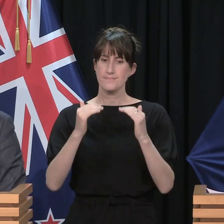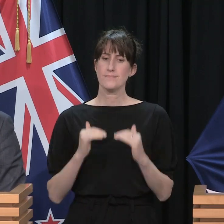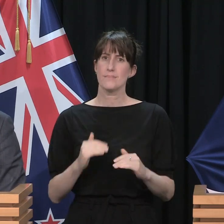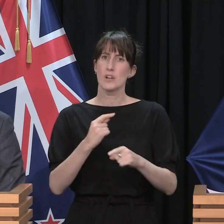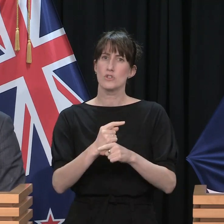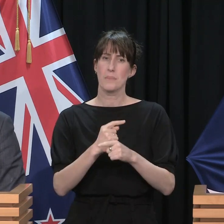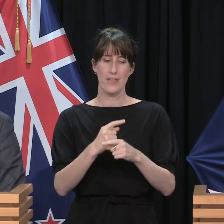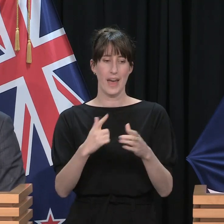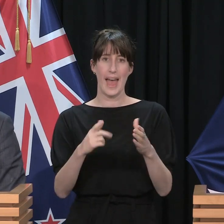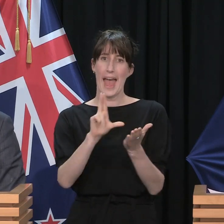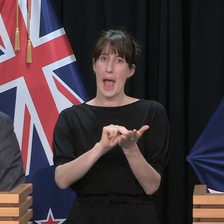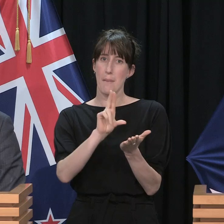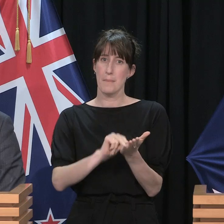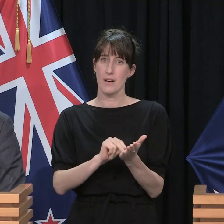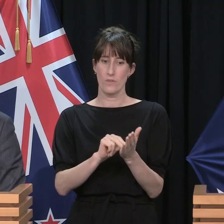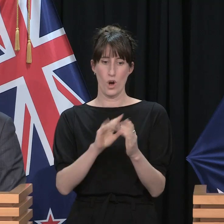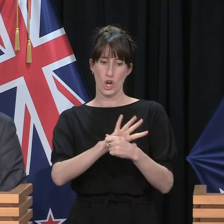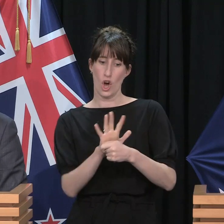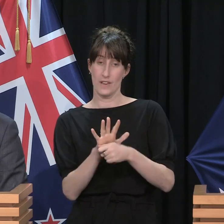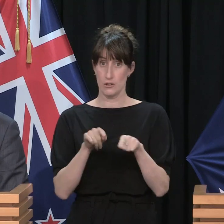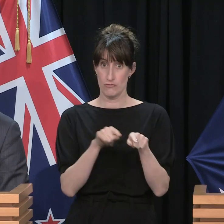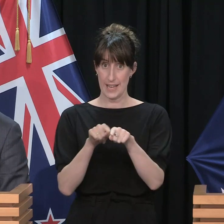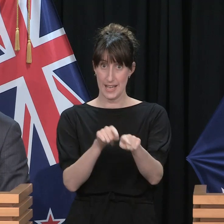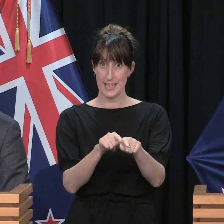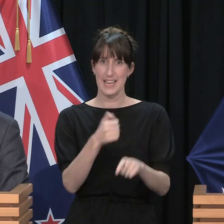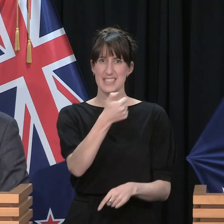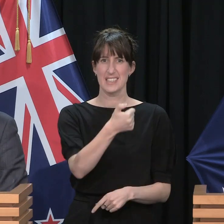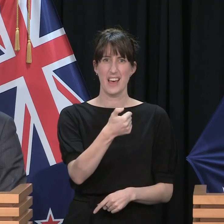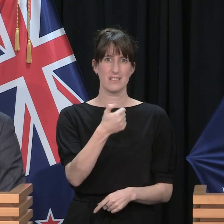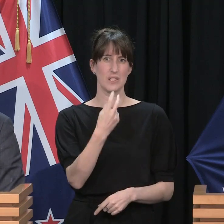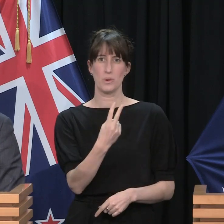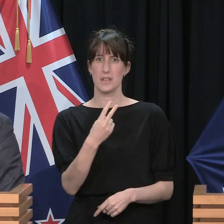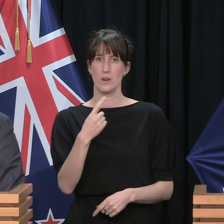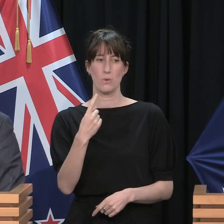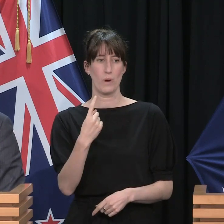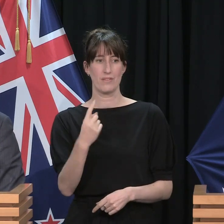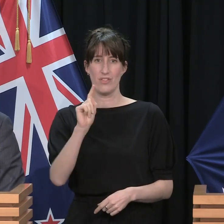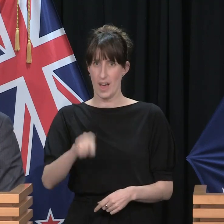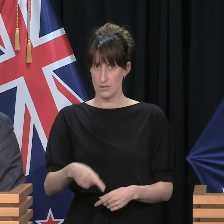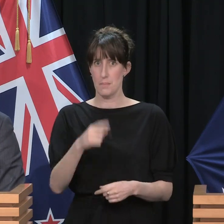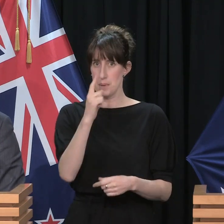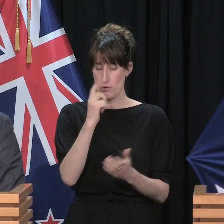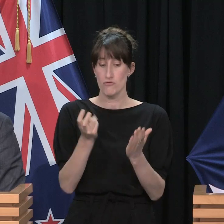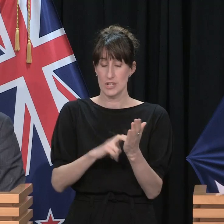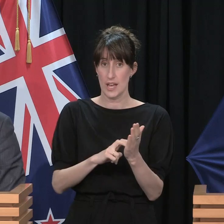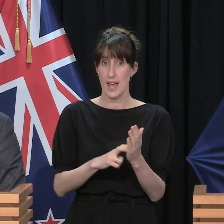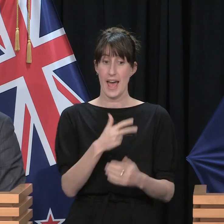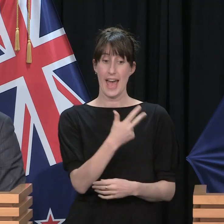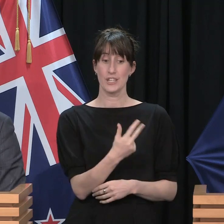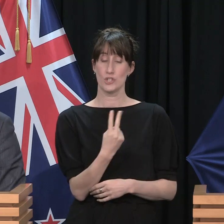do that. A brief update on the